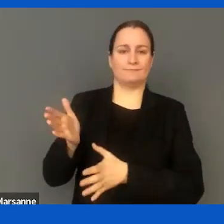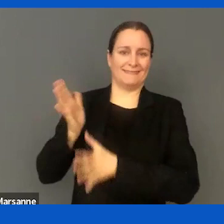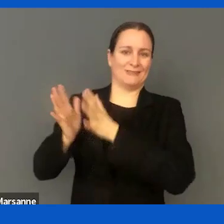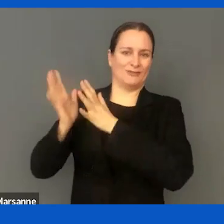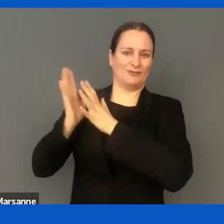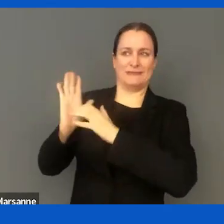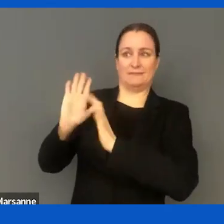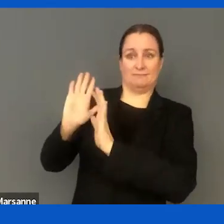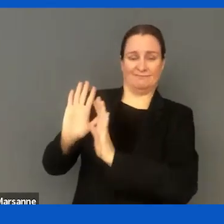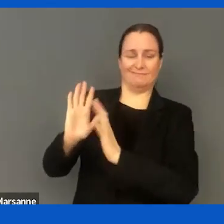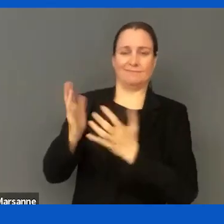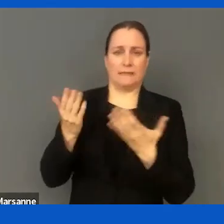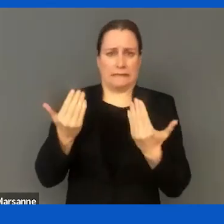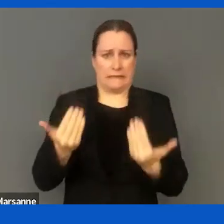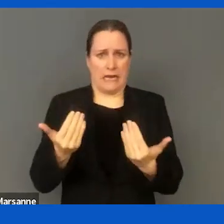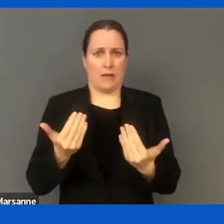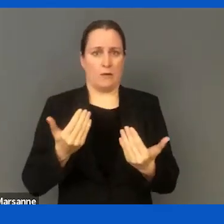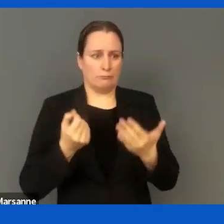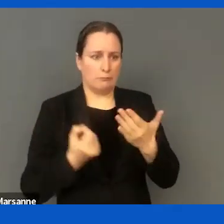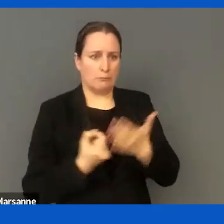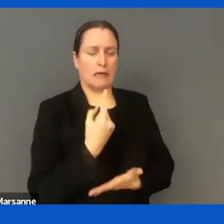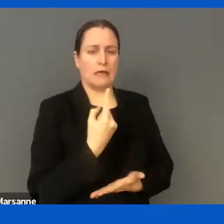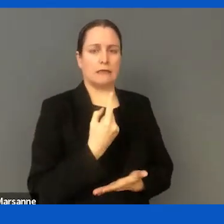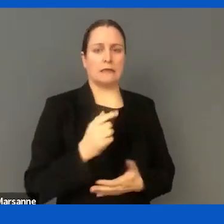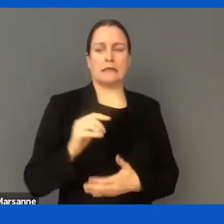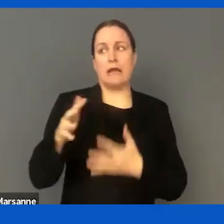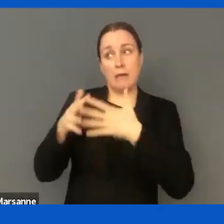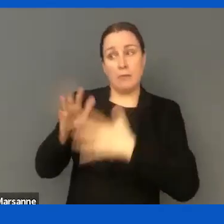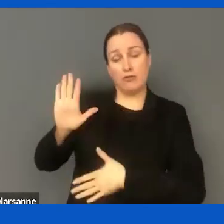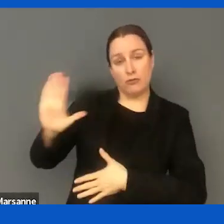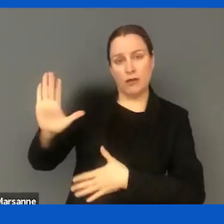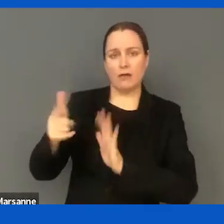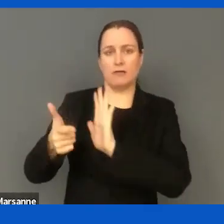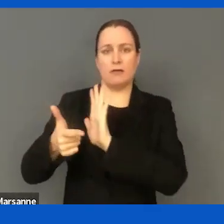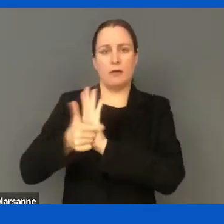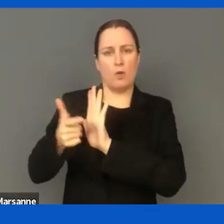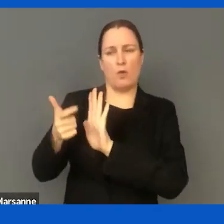has to do with the U.S. legislation and litigation and all of those things. There are a lot of